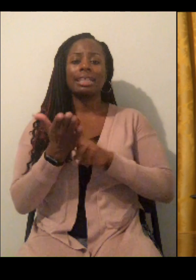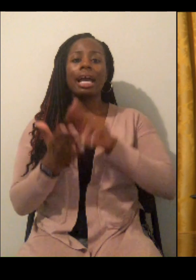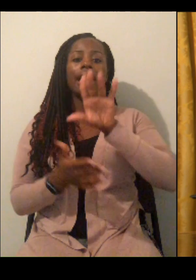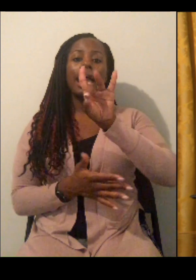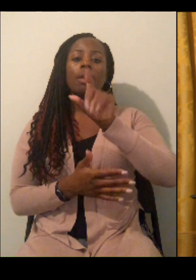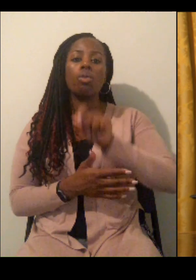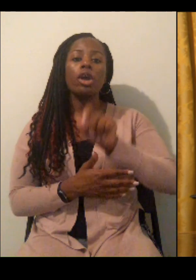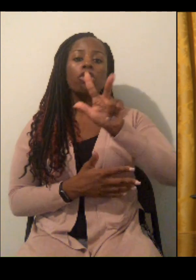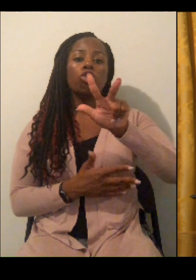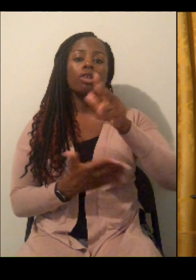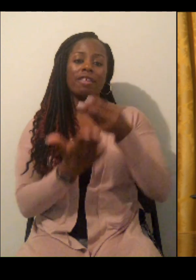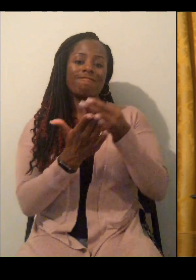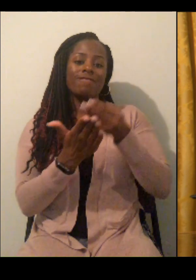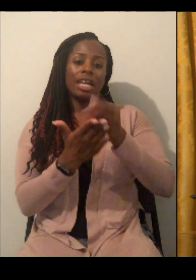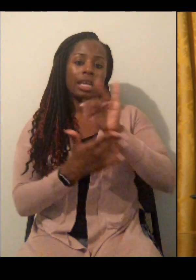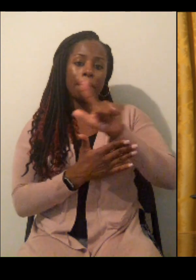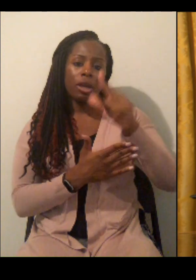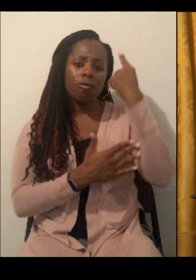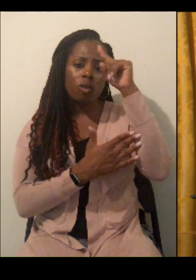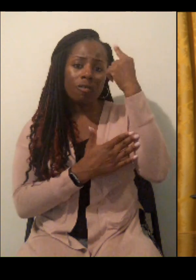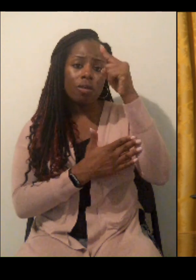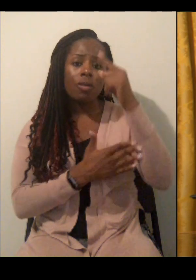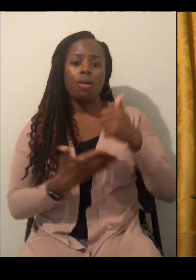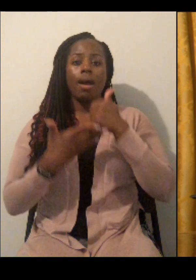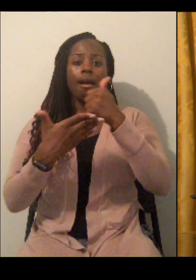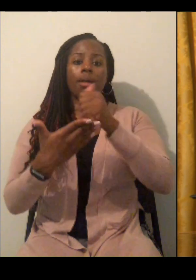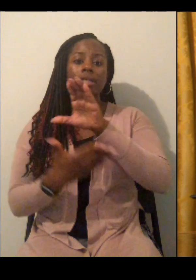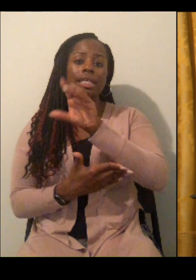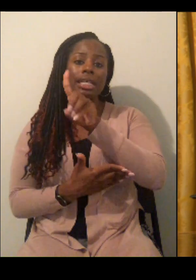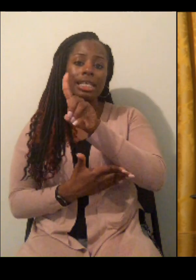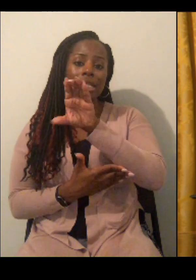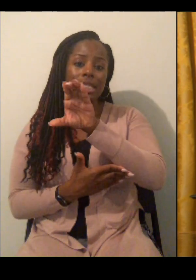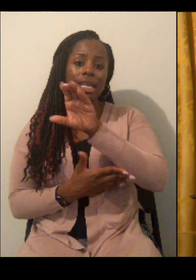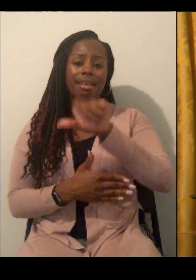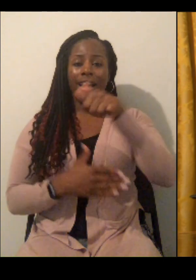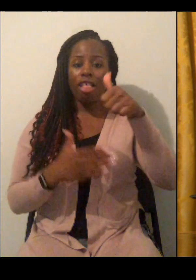government agencies fight the virus and support vaccines treatments and